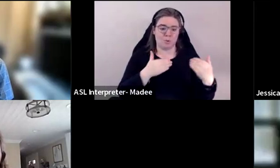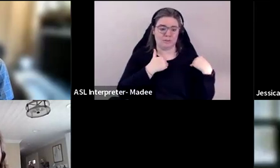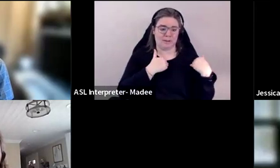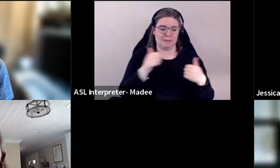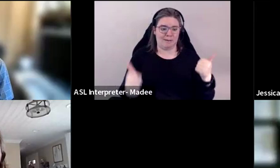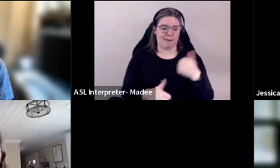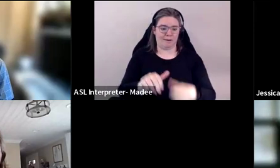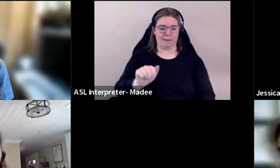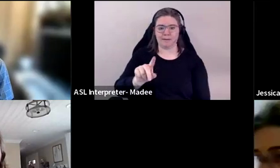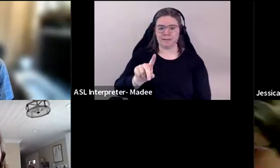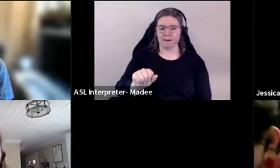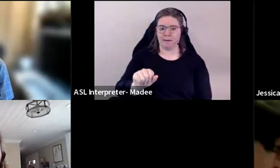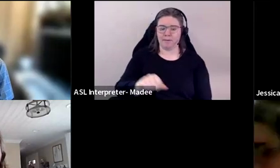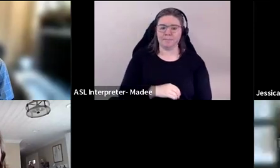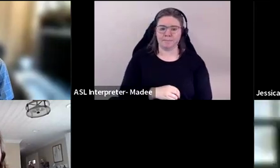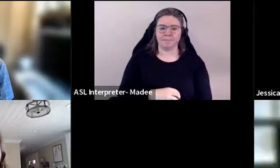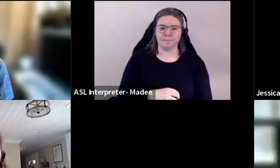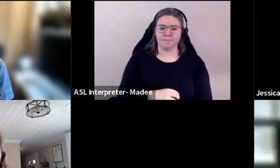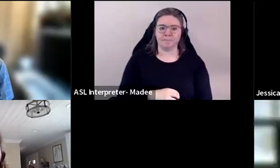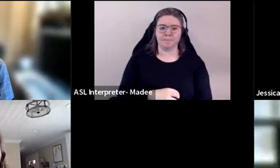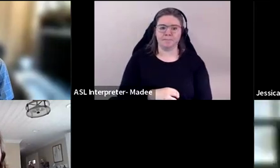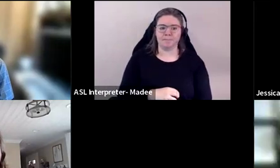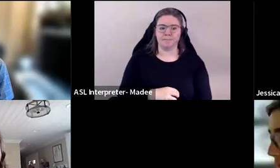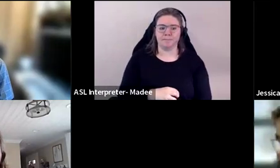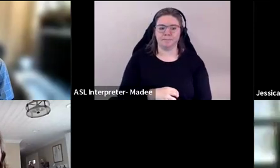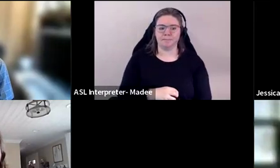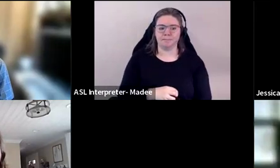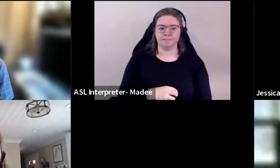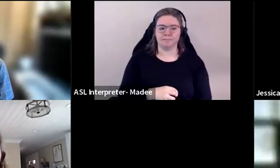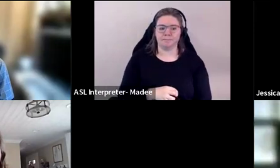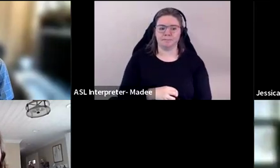Rebecca Rabatin, she/her, Independence First: training session on, you know. Where are they on their